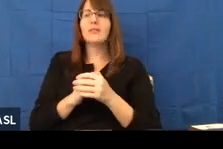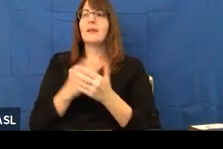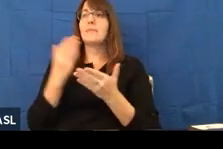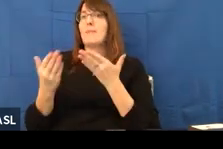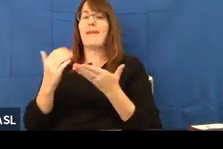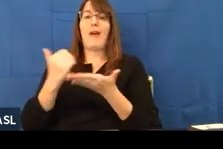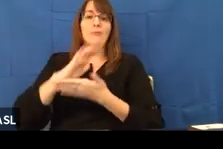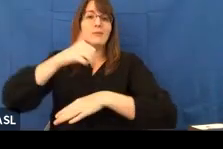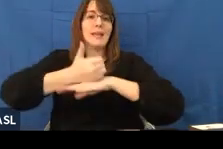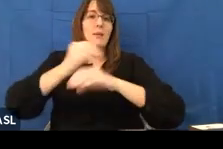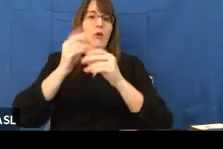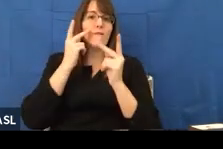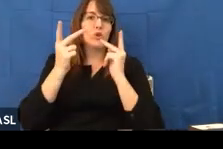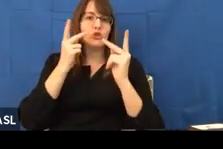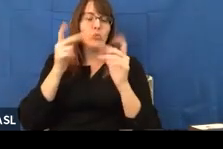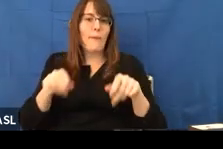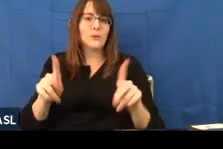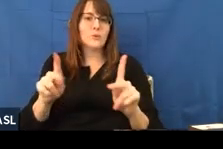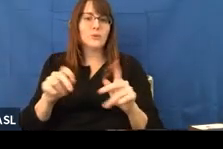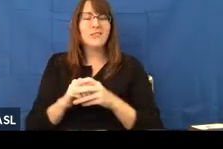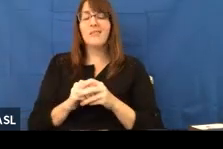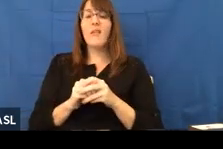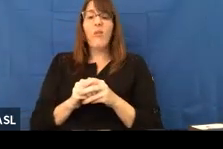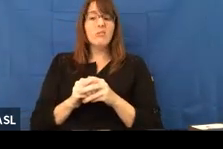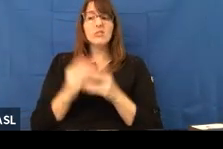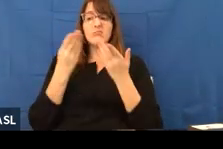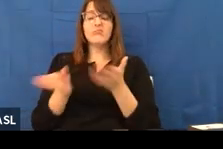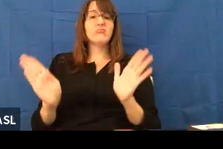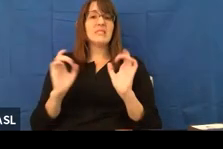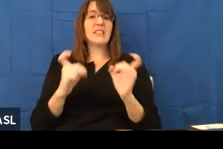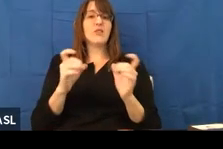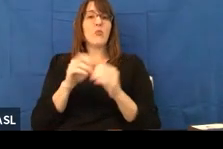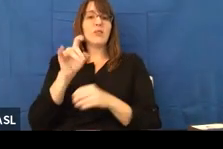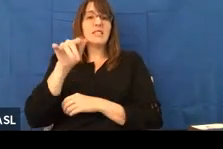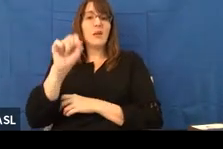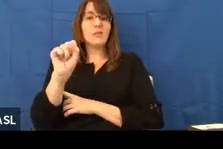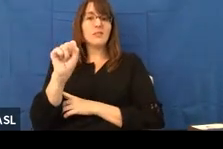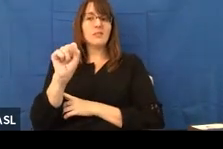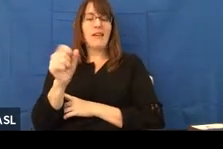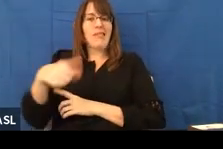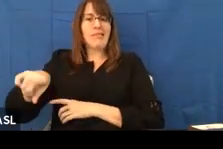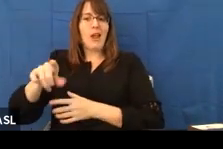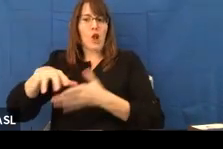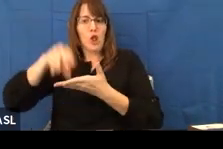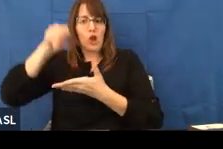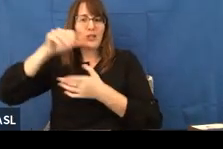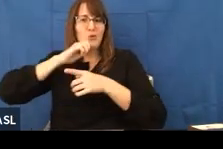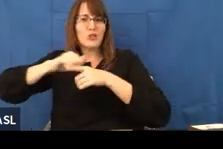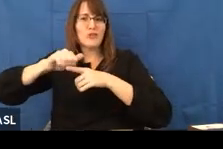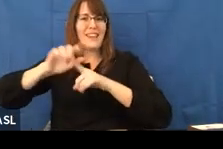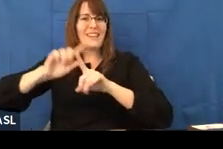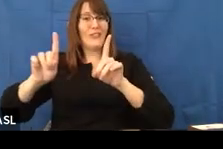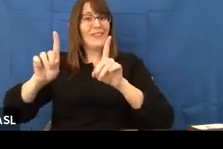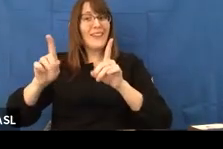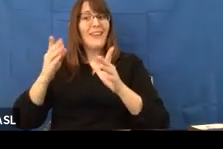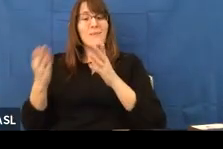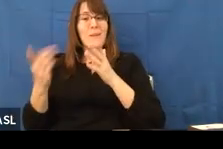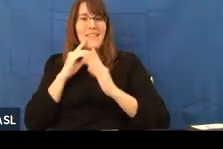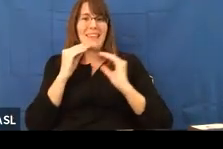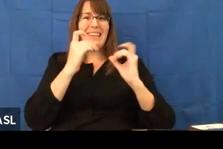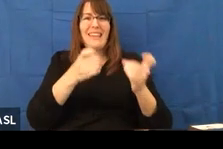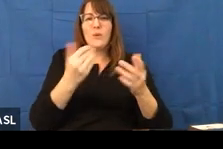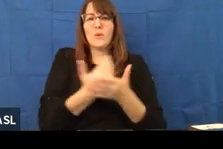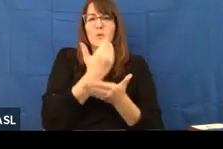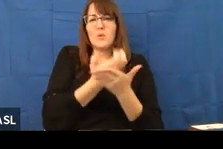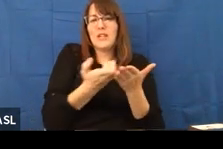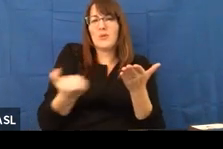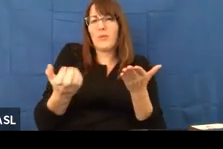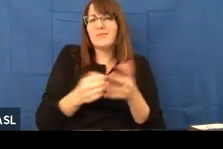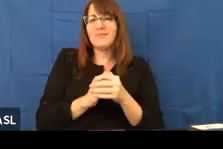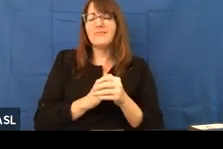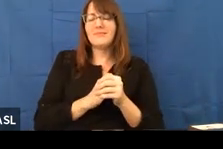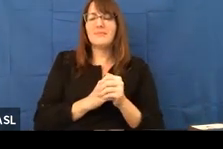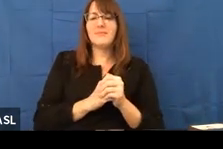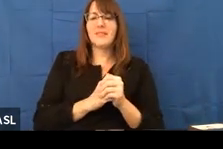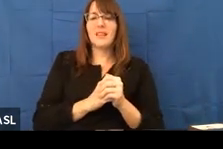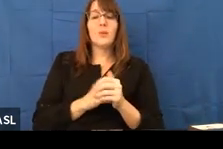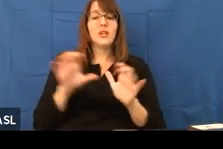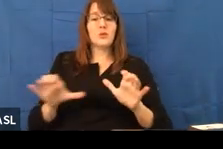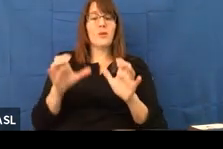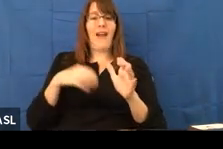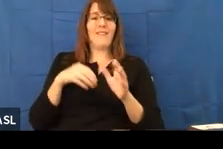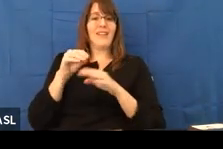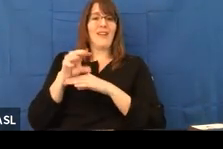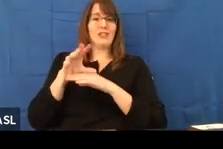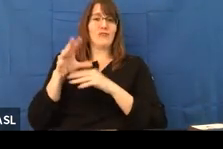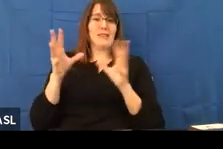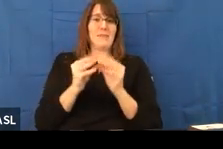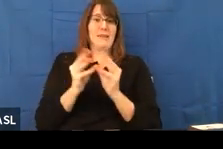Jewyl Alderson Clarke, SDCOE: Or they may be able to give you tips on how they are changing the way they train people. And you might be able to implement those in your class. So don't forget, you do have an advisory committee for your CTE program that could be really helpful as you go forward.